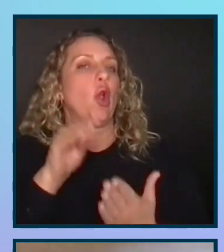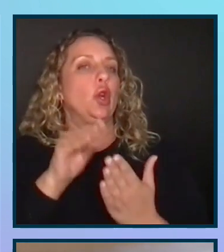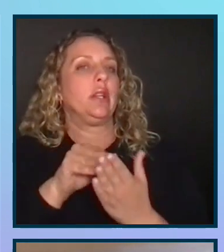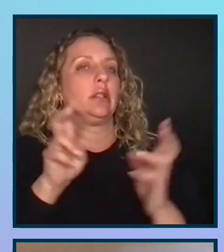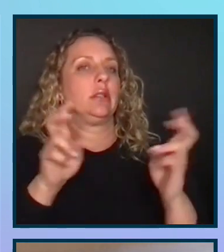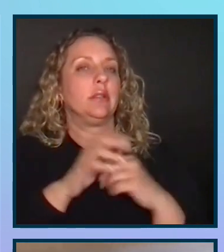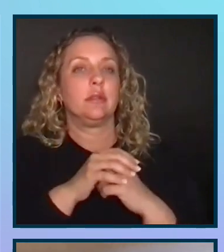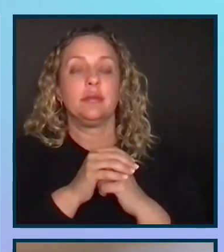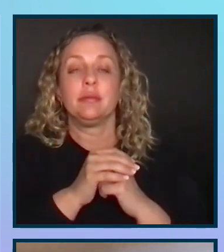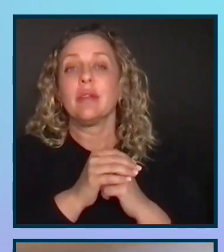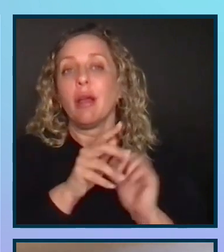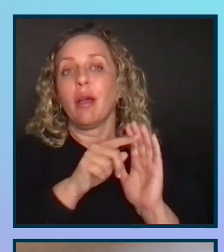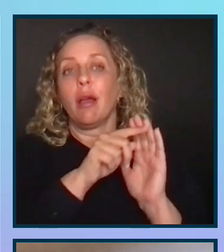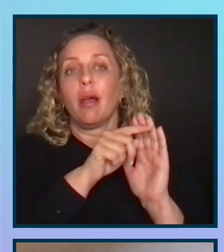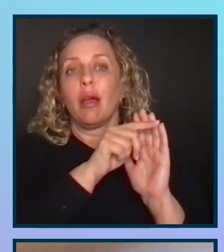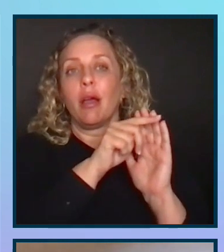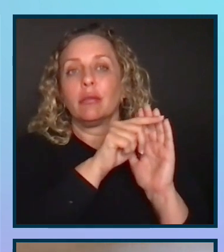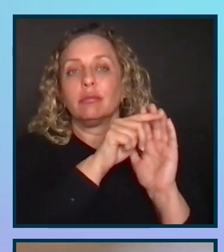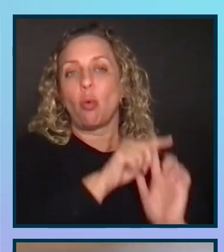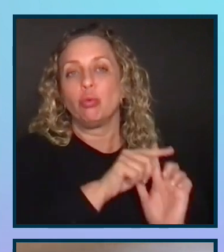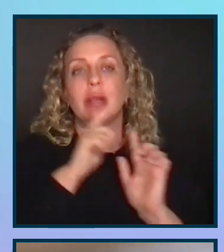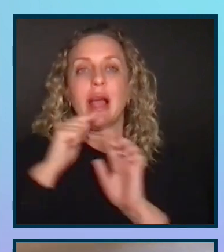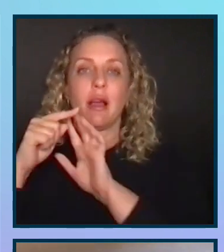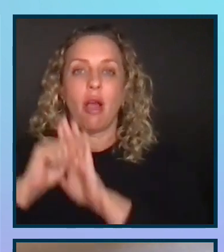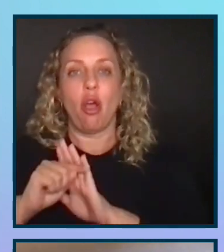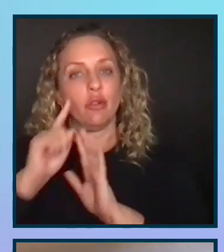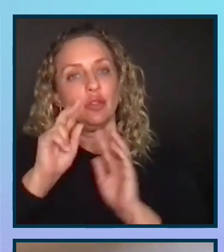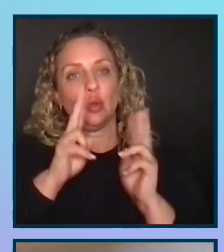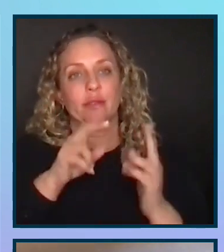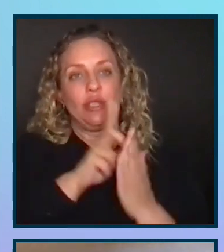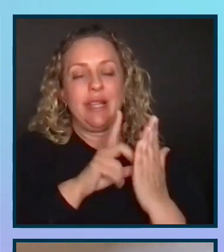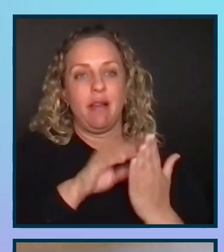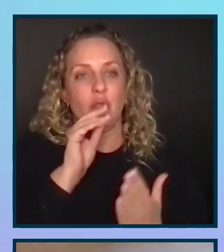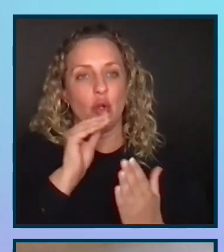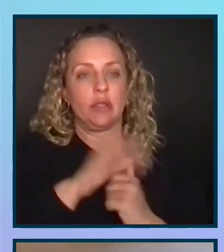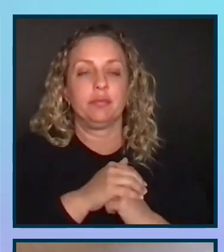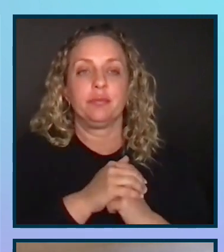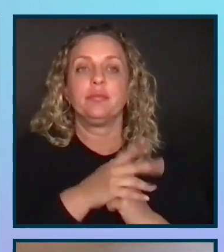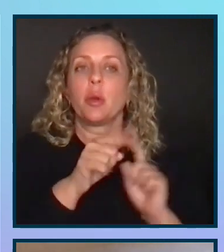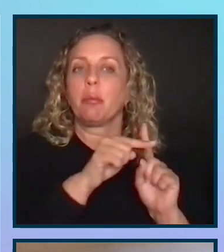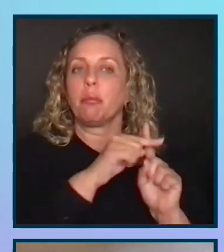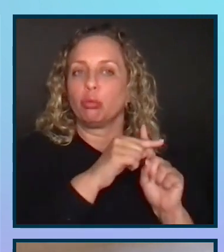Here are the pros and cons of Universal Design for Learning. Pros.